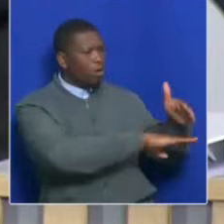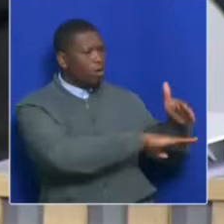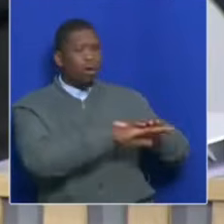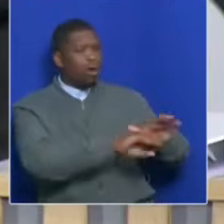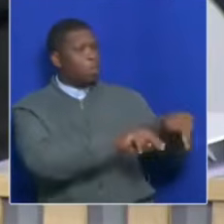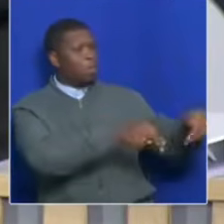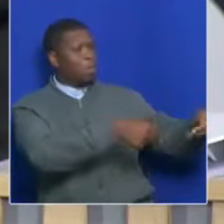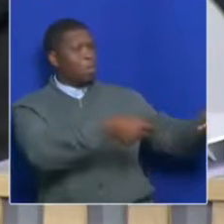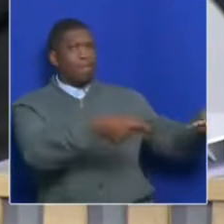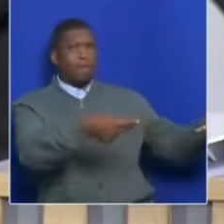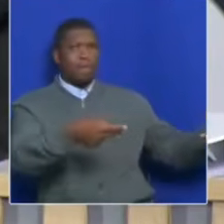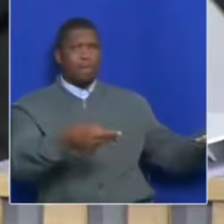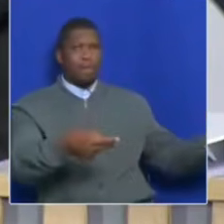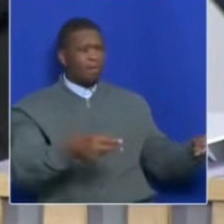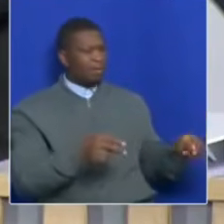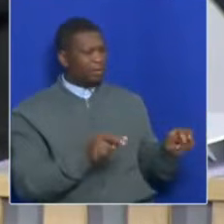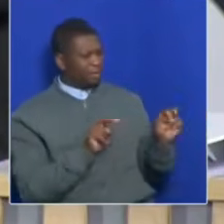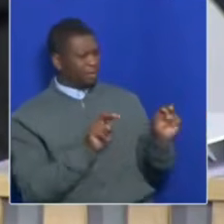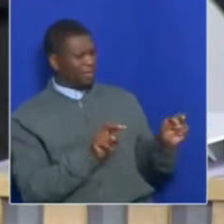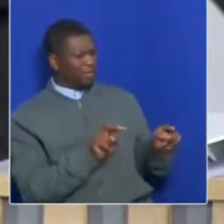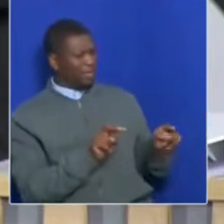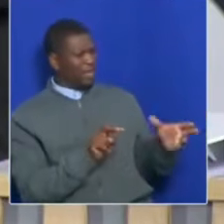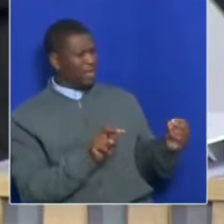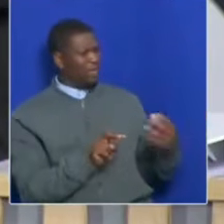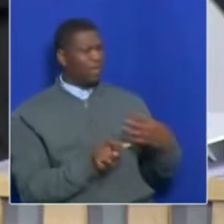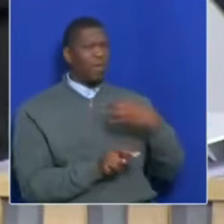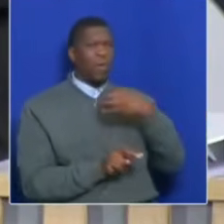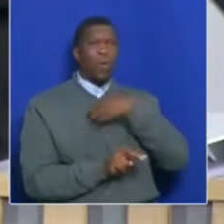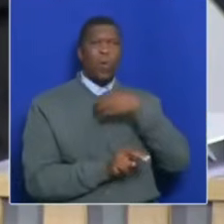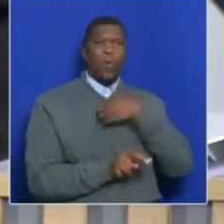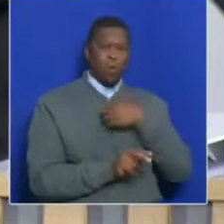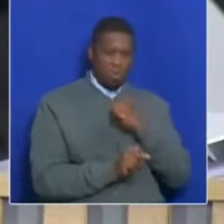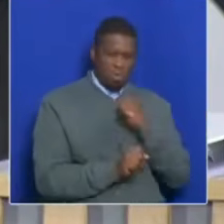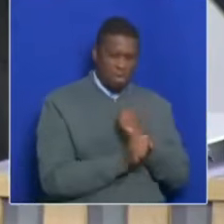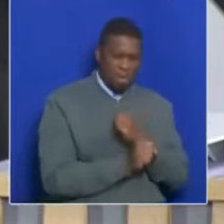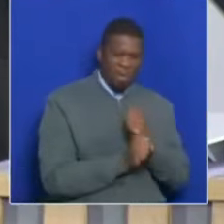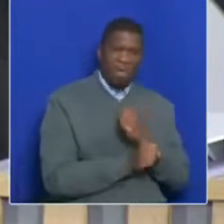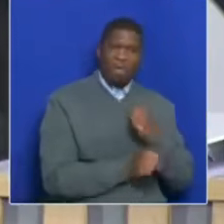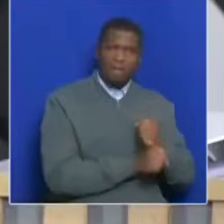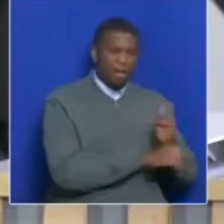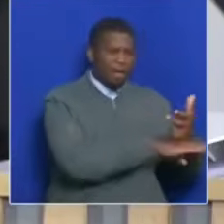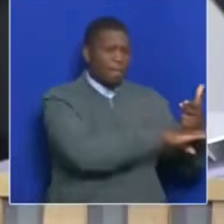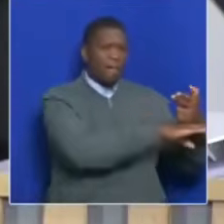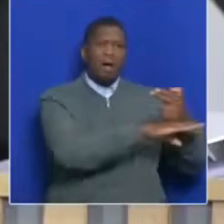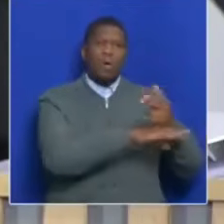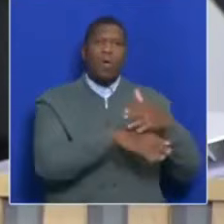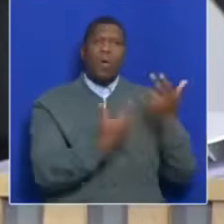firearm, you finding a revolver or a pistol and you can see that these disease that are there